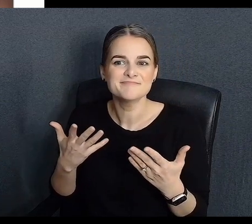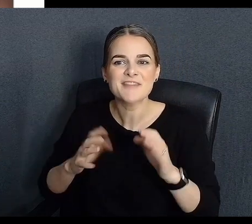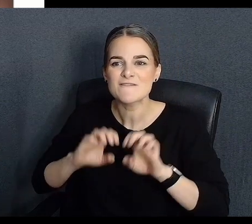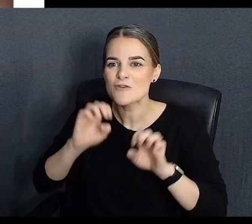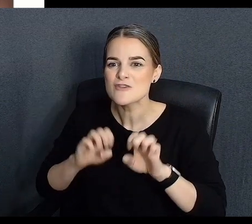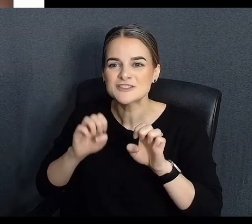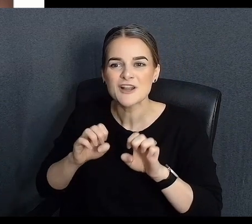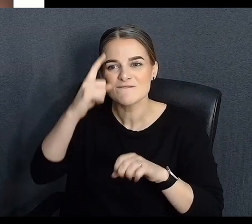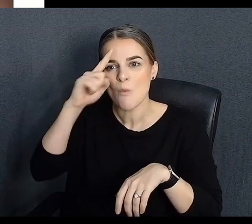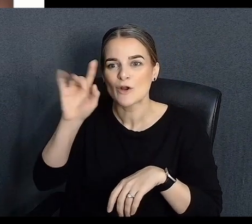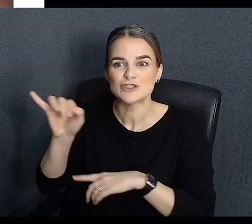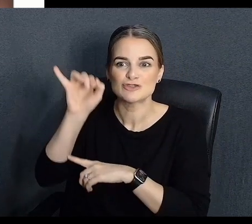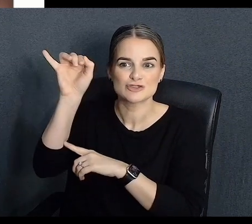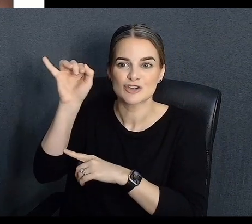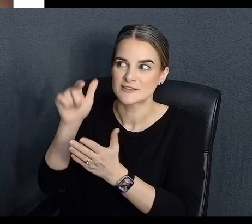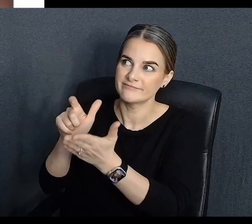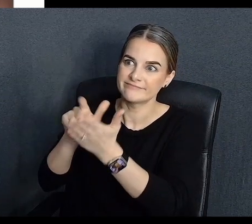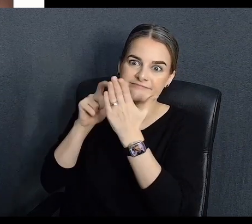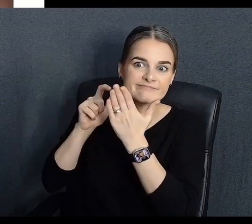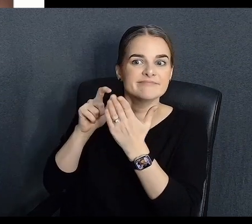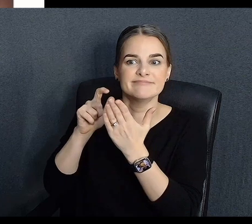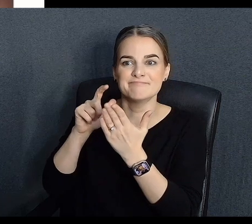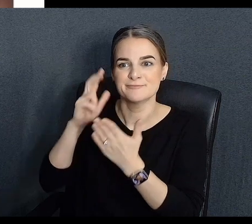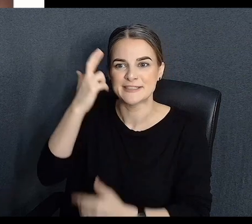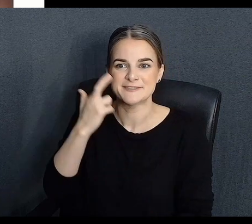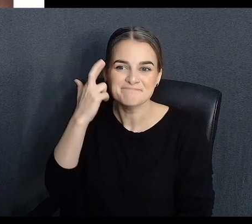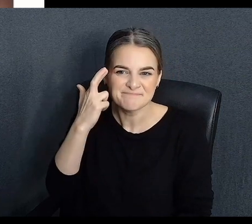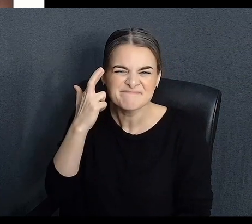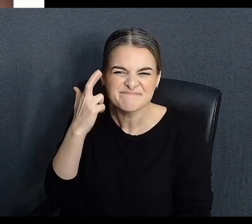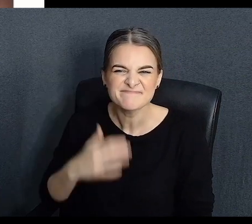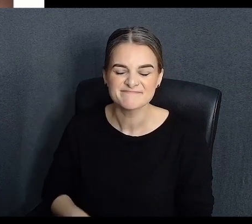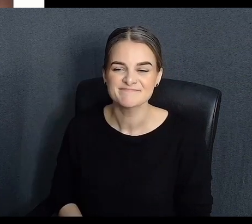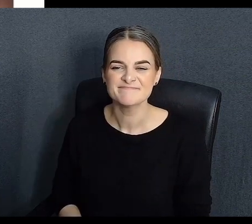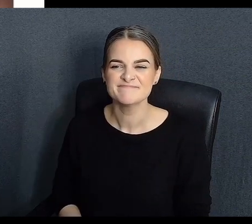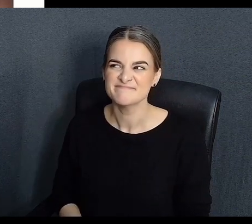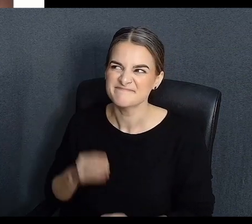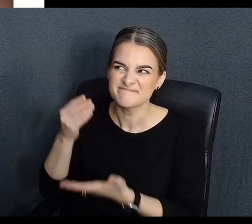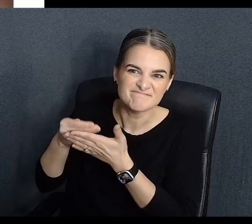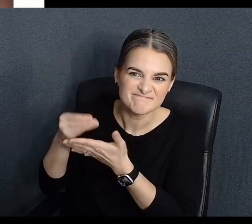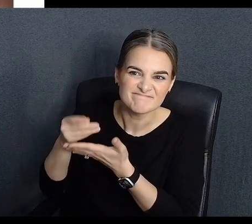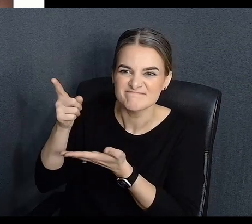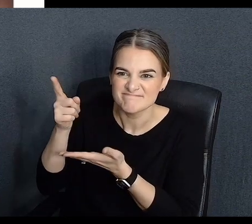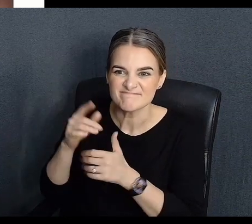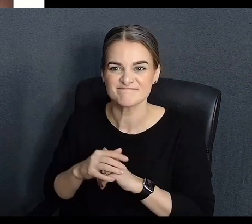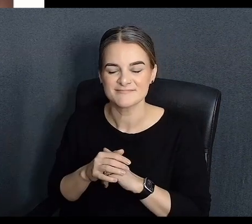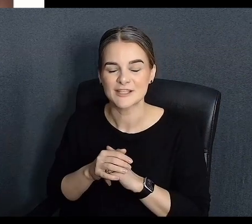for insurance funding purposes. So that being said, there's a lot of steps and information